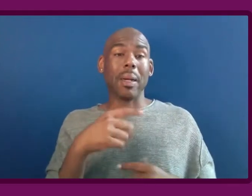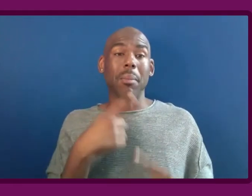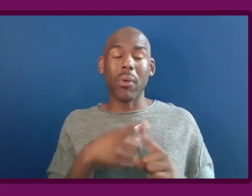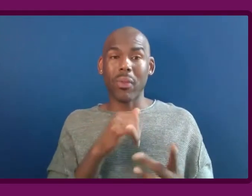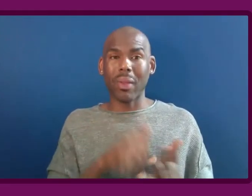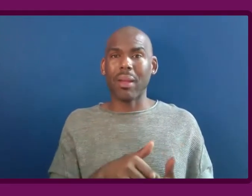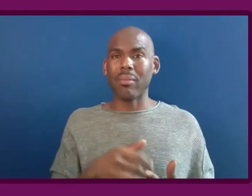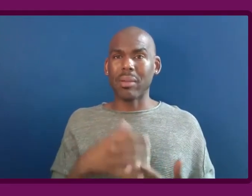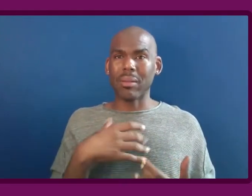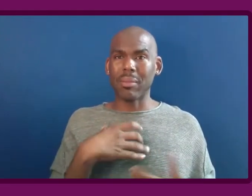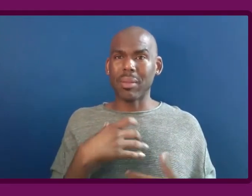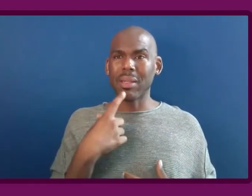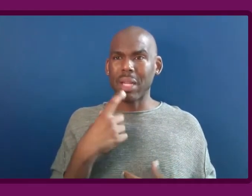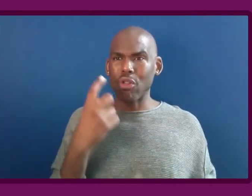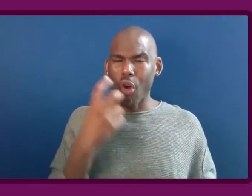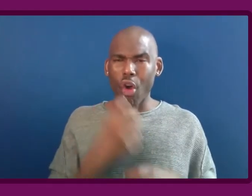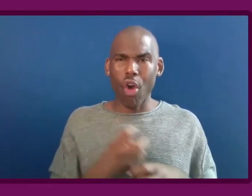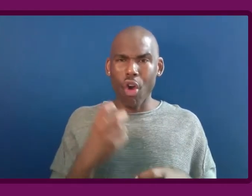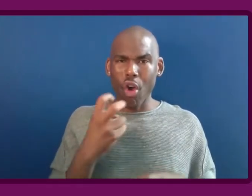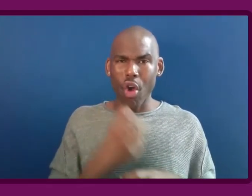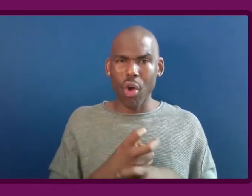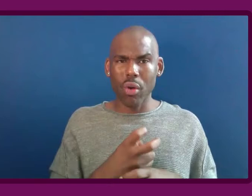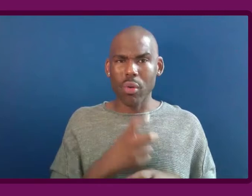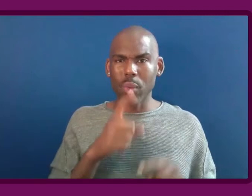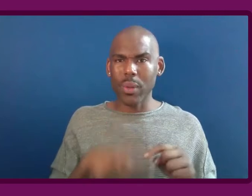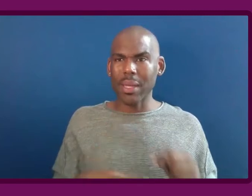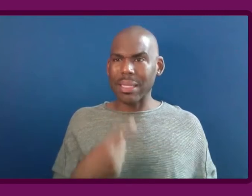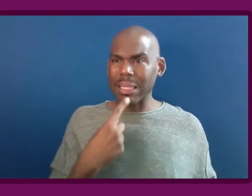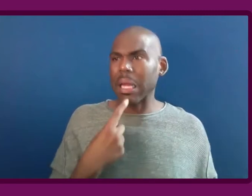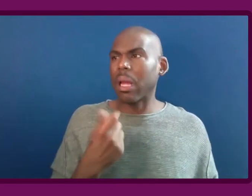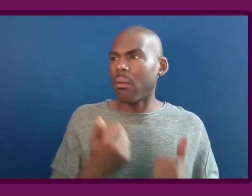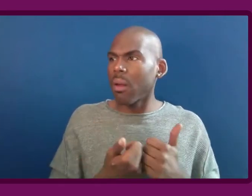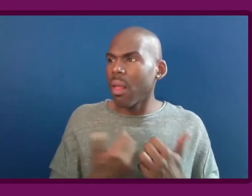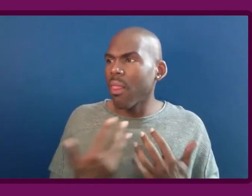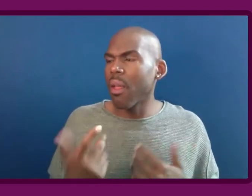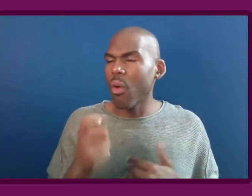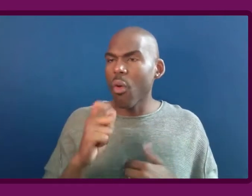that. They were telling me, "It's so hard. It's so hard. We cannot say anything. All